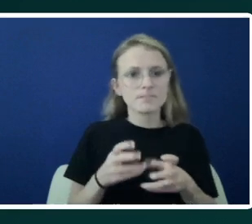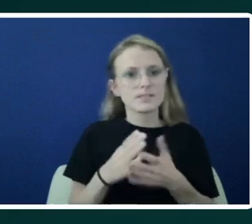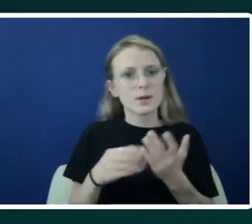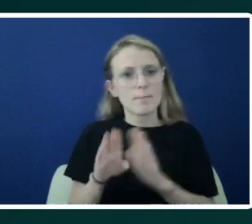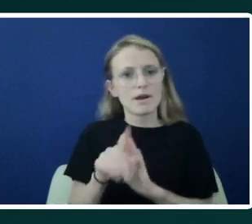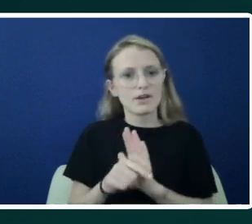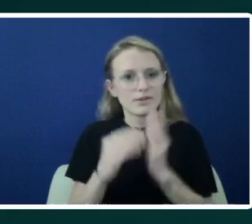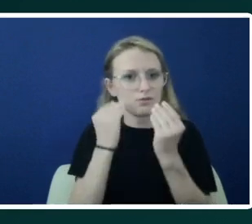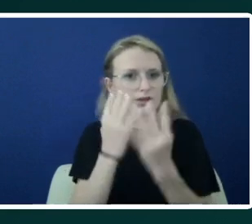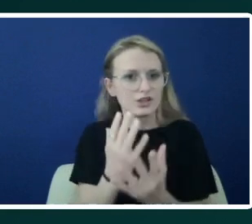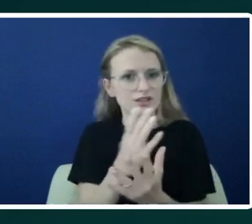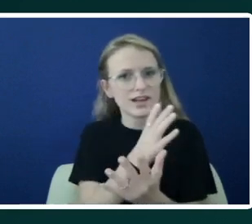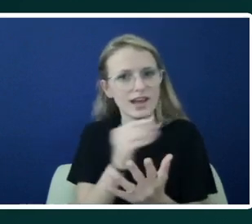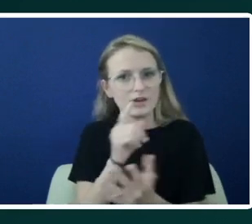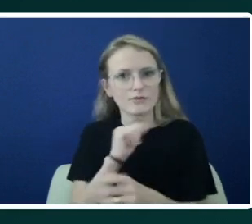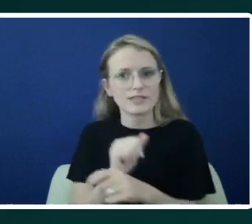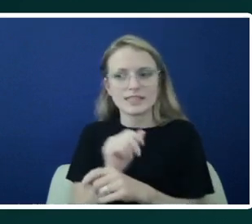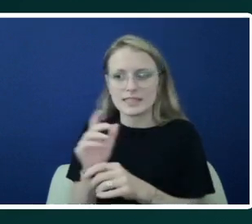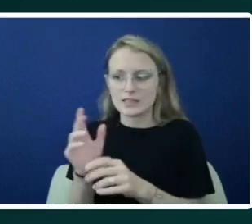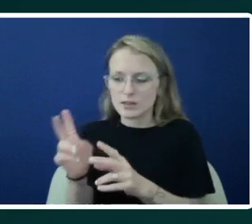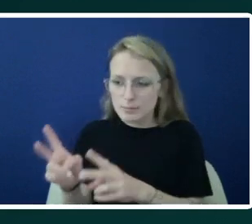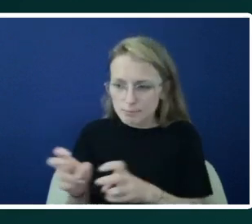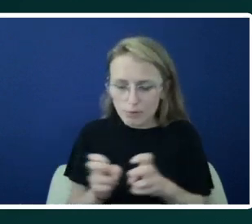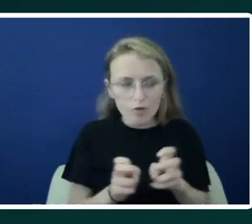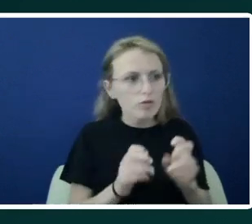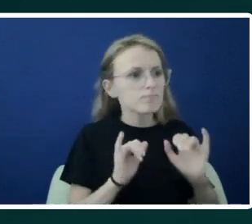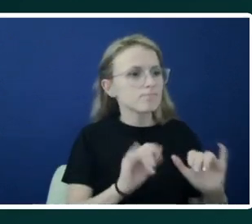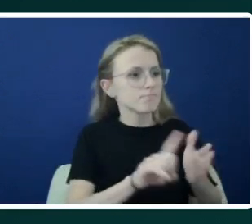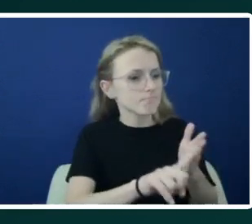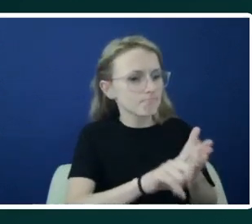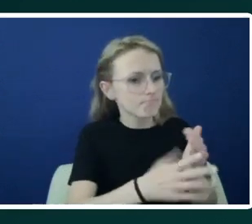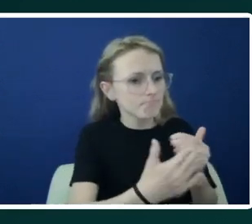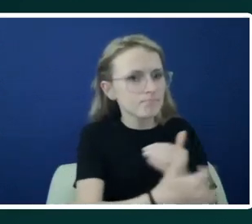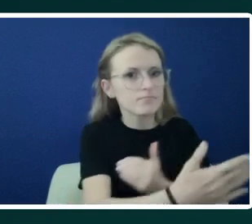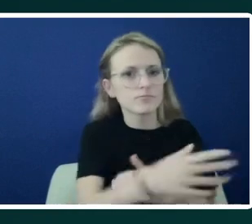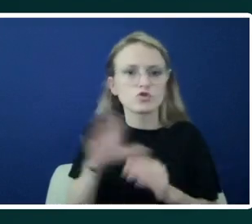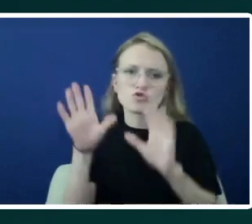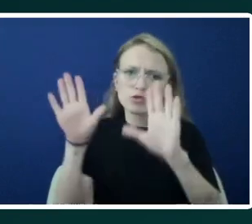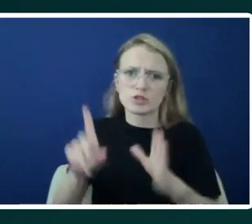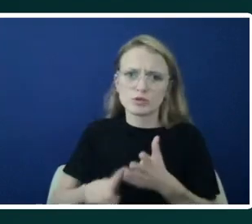and great research that she did. But we were also able to do additional research.